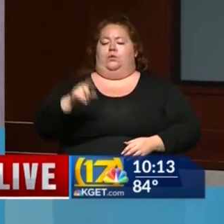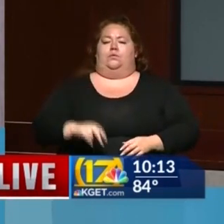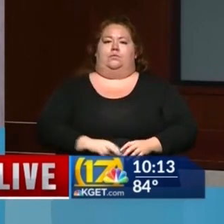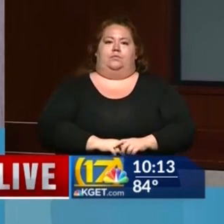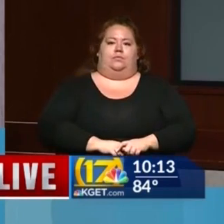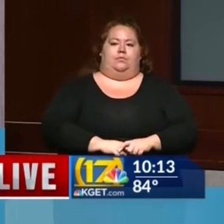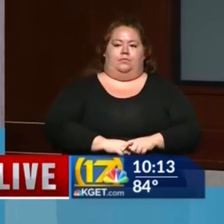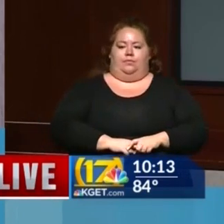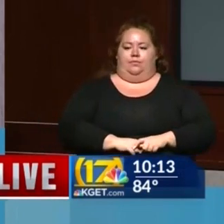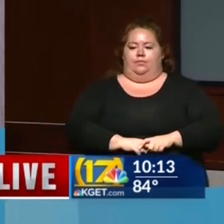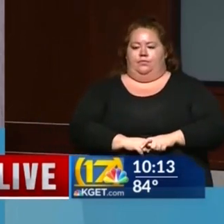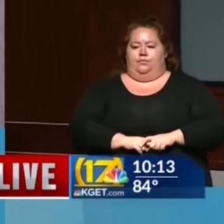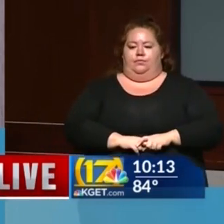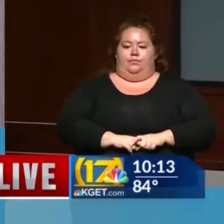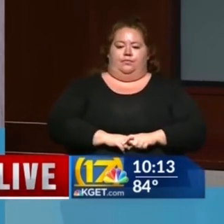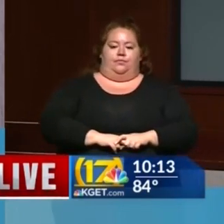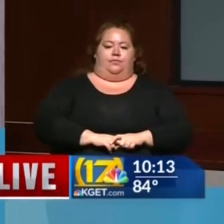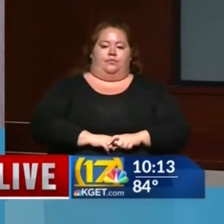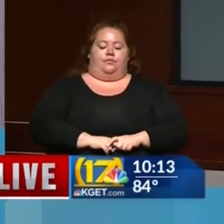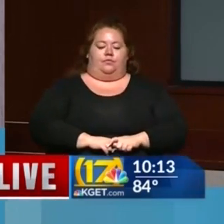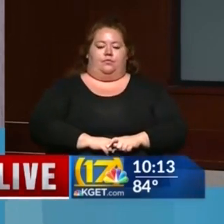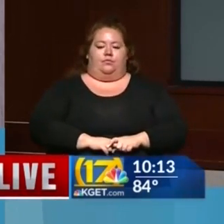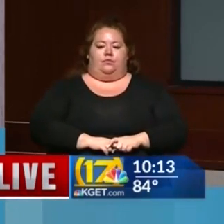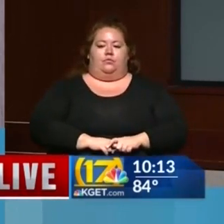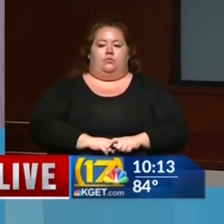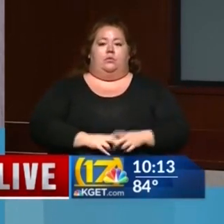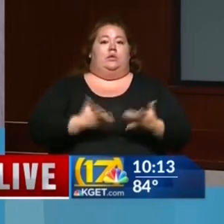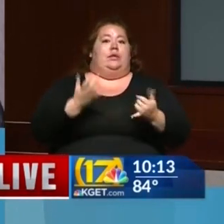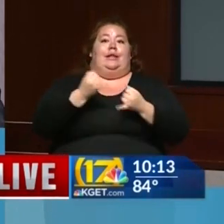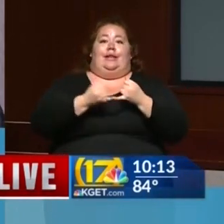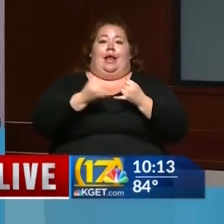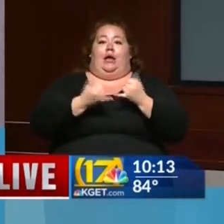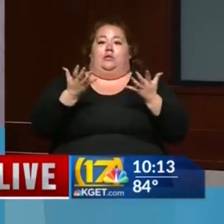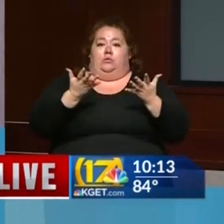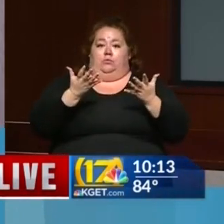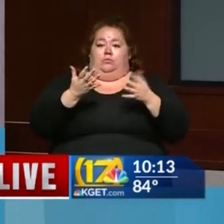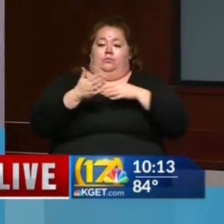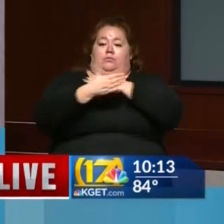THERE'S MORE INFO ON THAT PROGRAM BY CALLING 211.